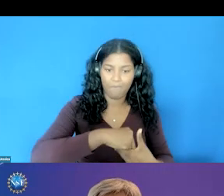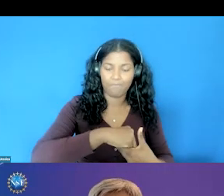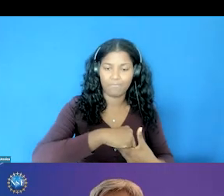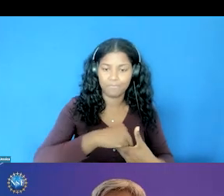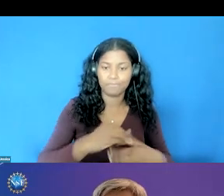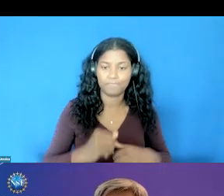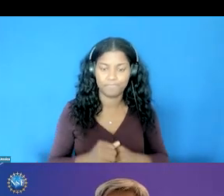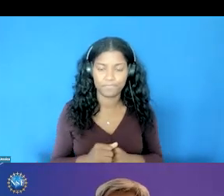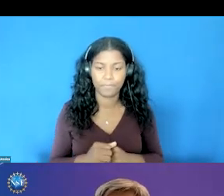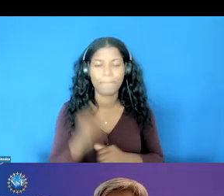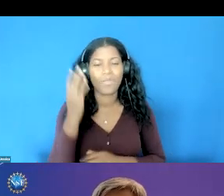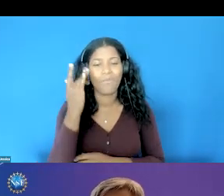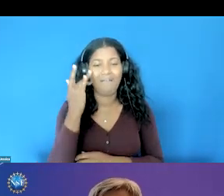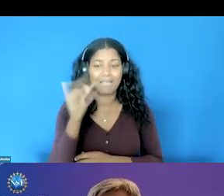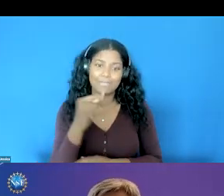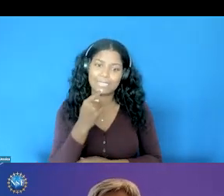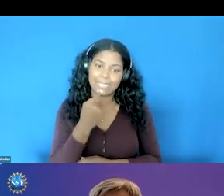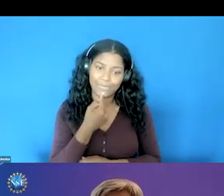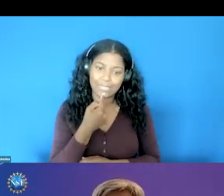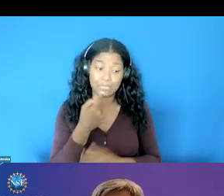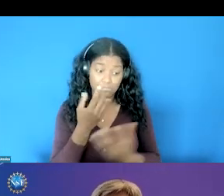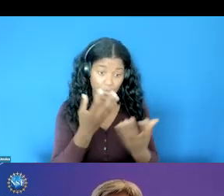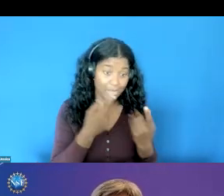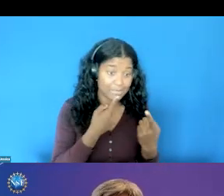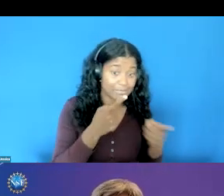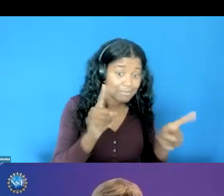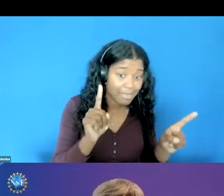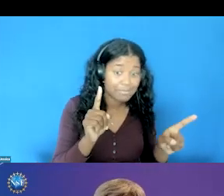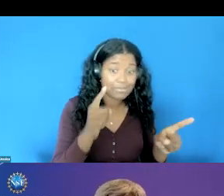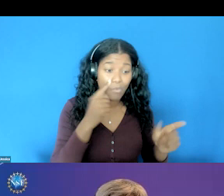Because this is critical for the success of the entire scientific exercise.